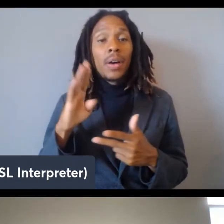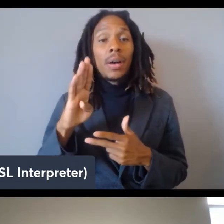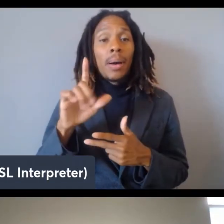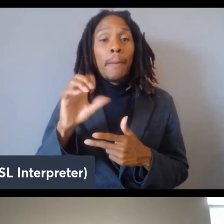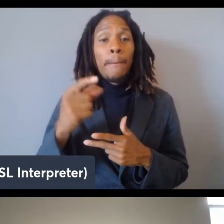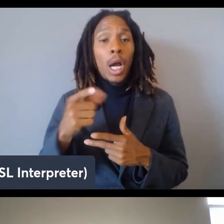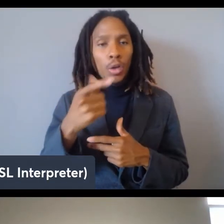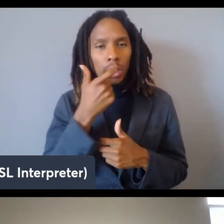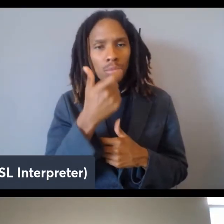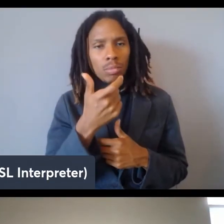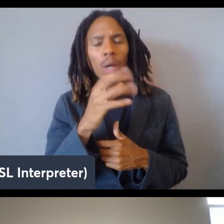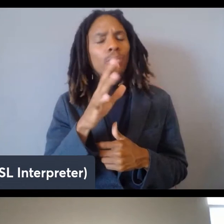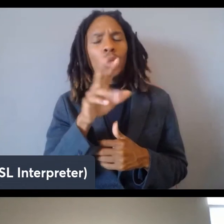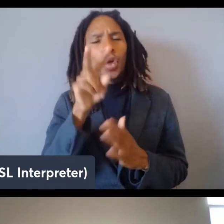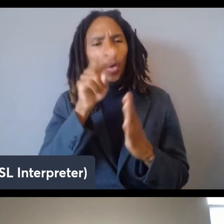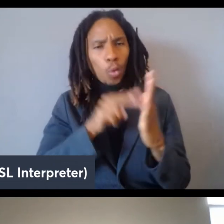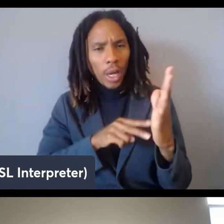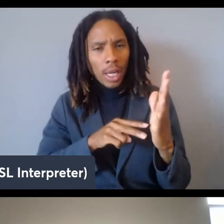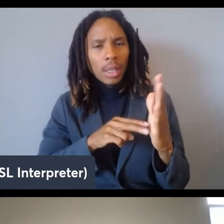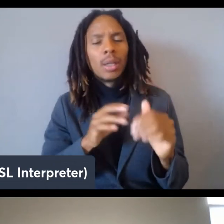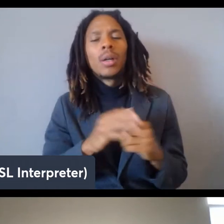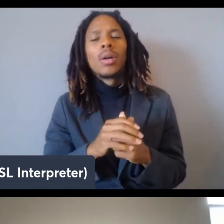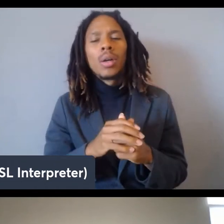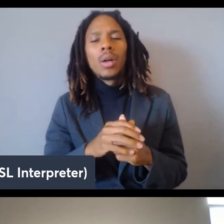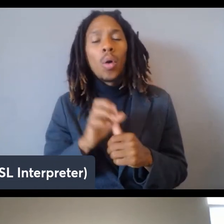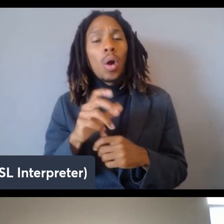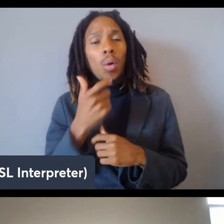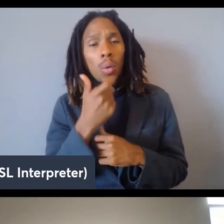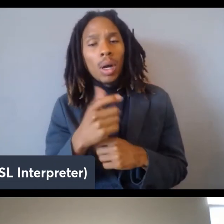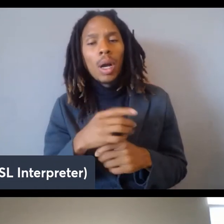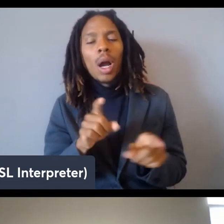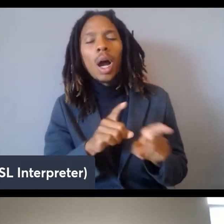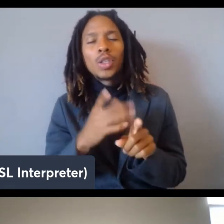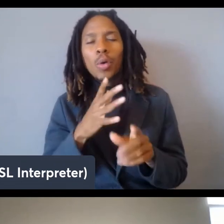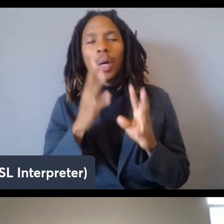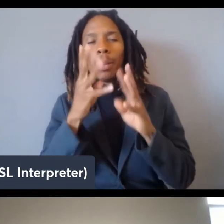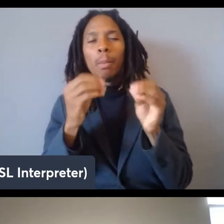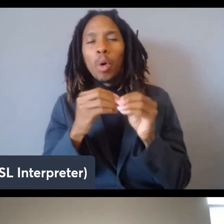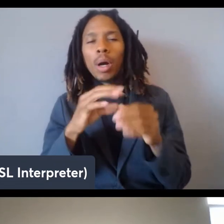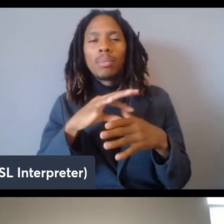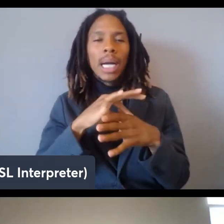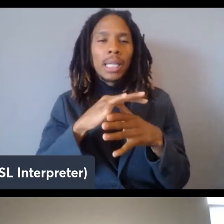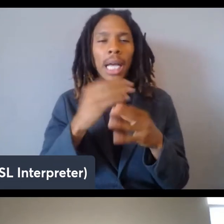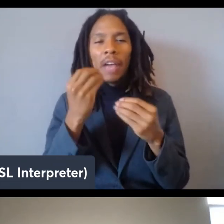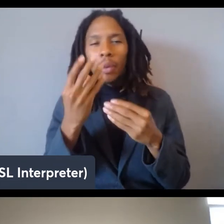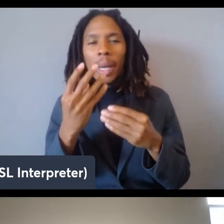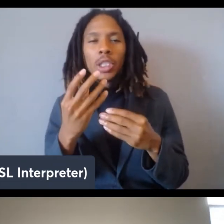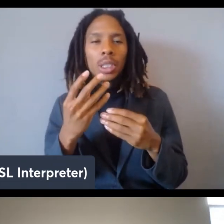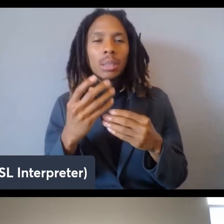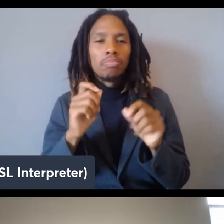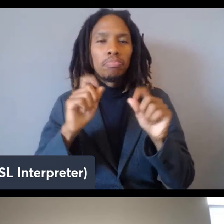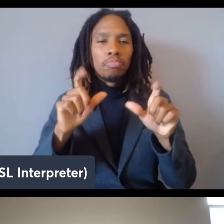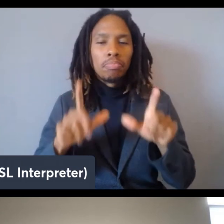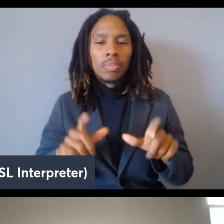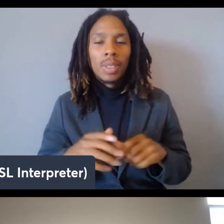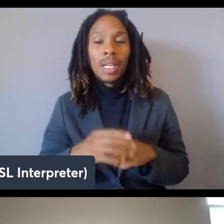And I think we will probably come up with some more content. So if you guys can tune in for it,